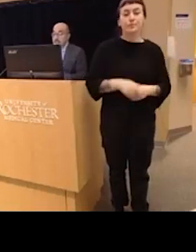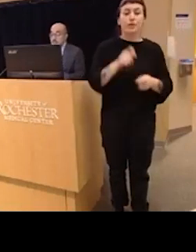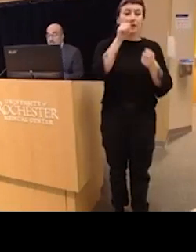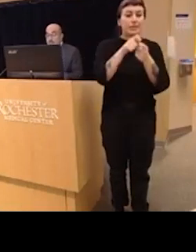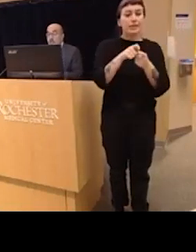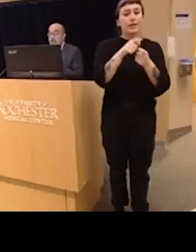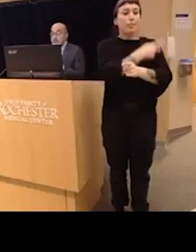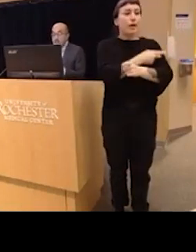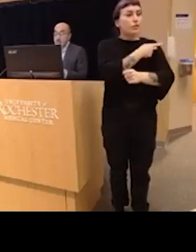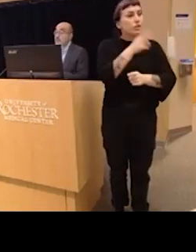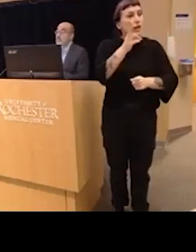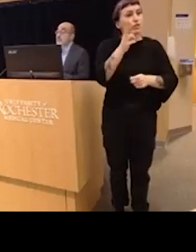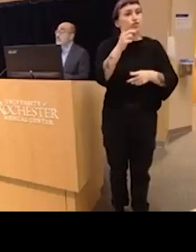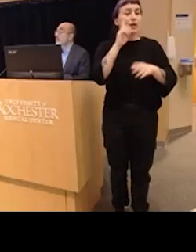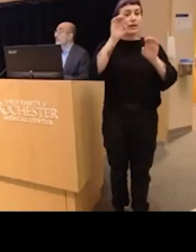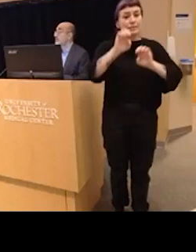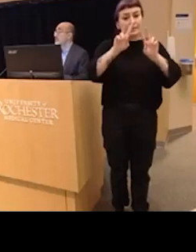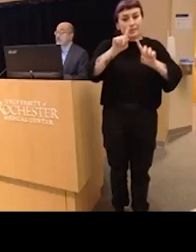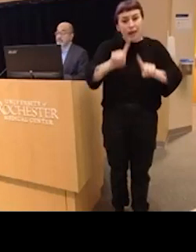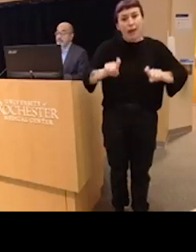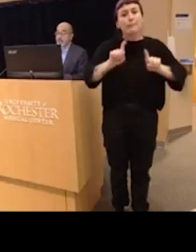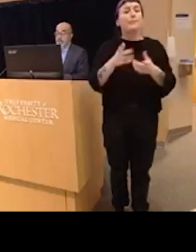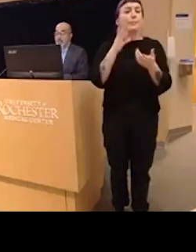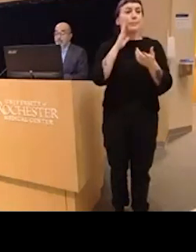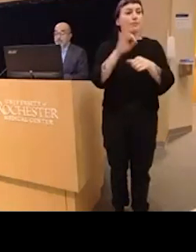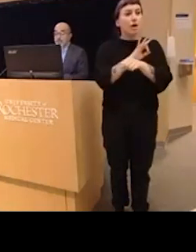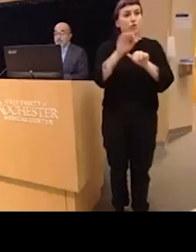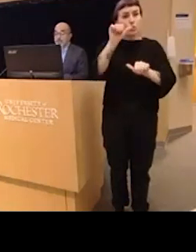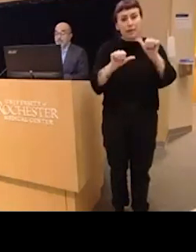to include a psychosocial assessment a functional assessment and there really needs to be you know